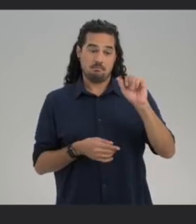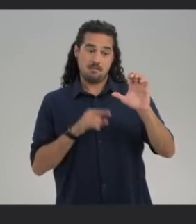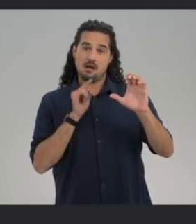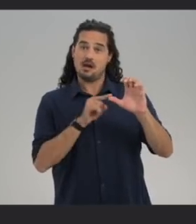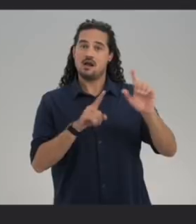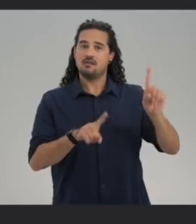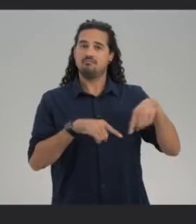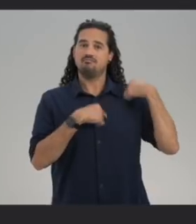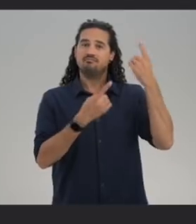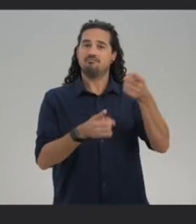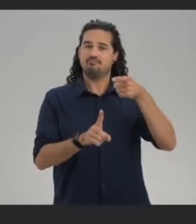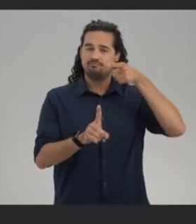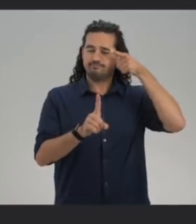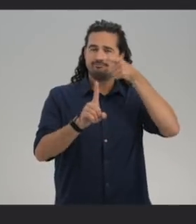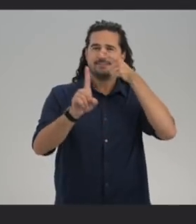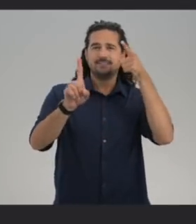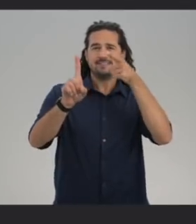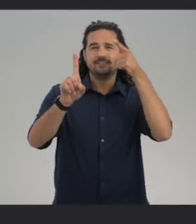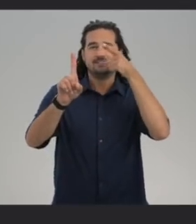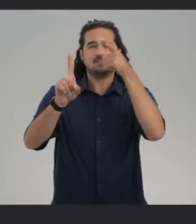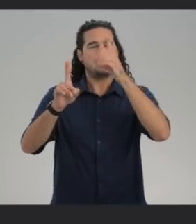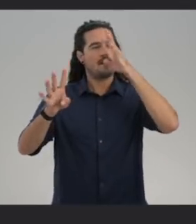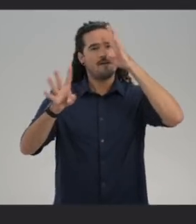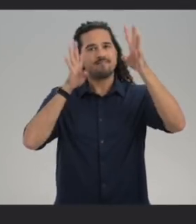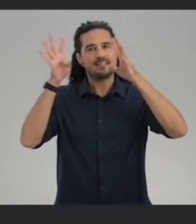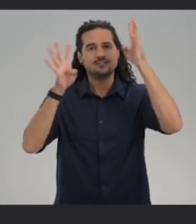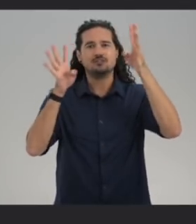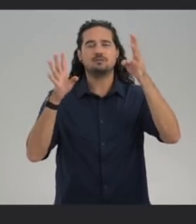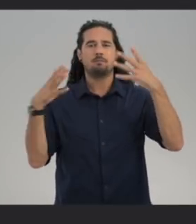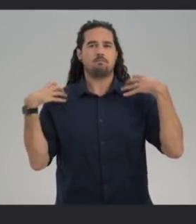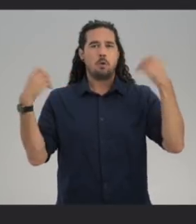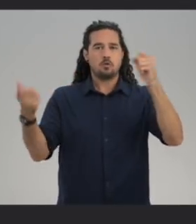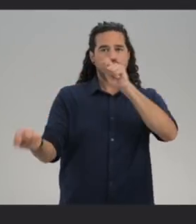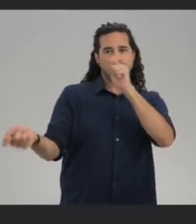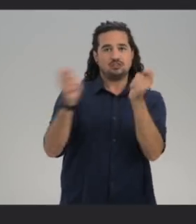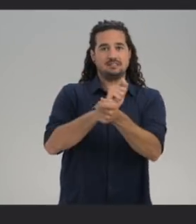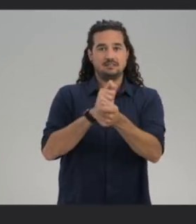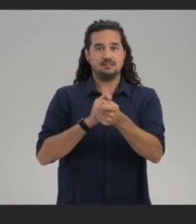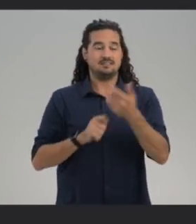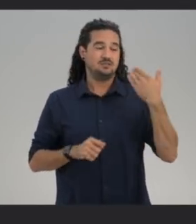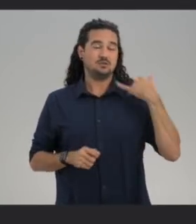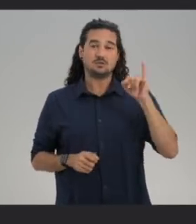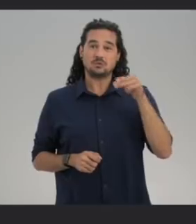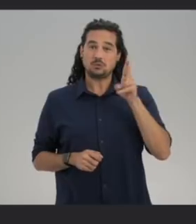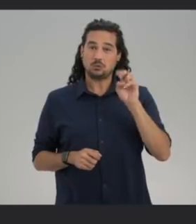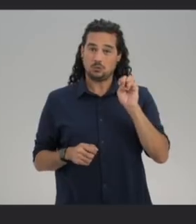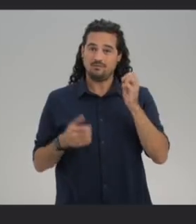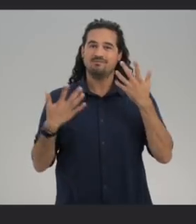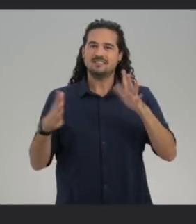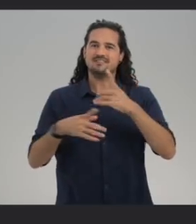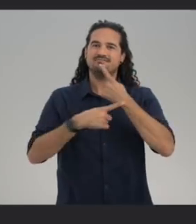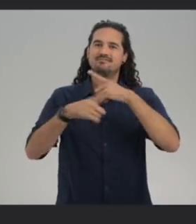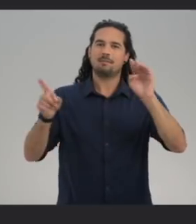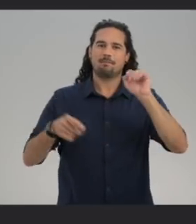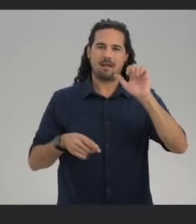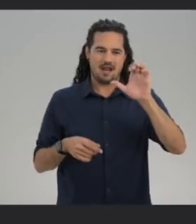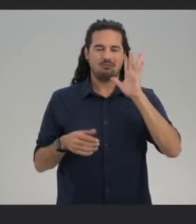The Mac has always been about innovation and bold change. In June, we announced that the Mac is taking another huge leap forward